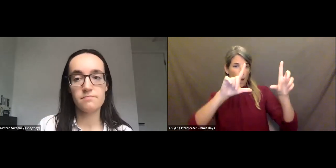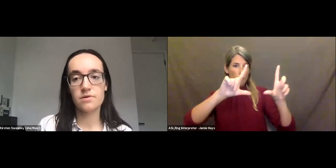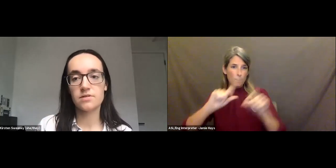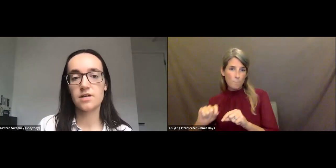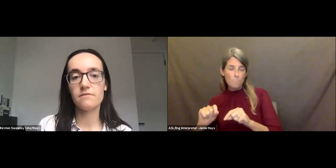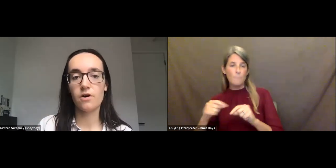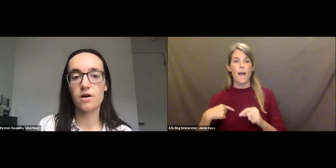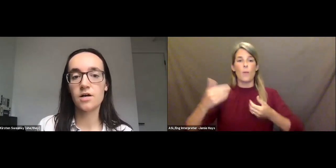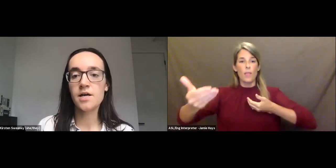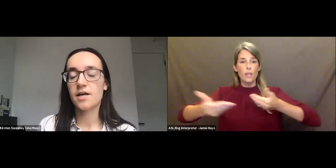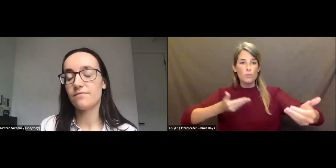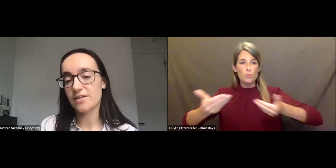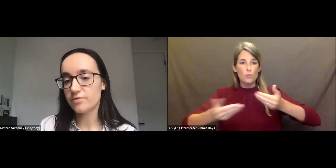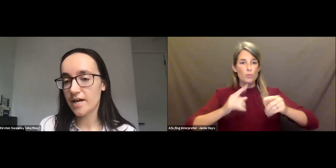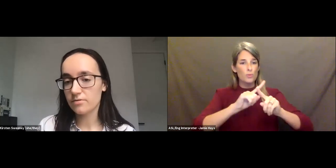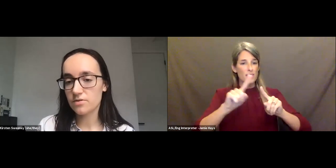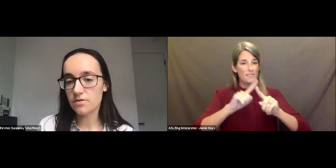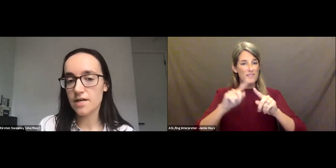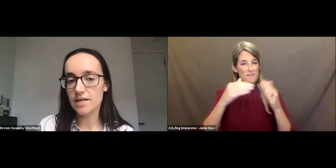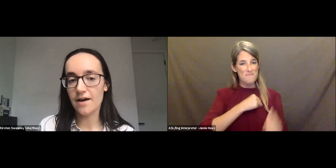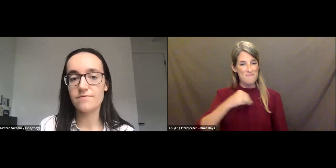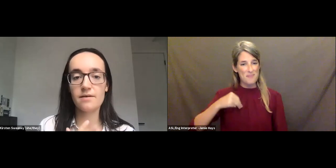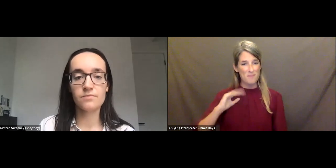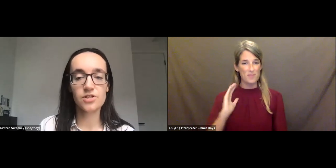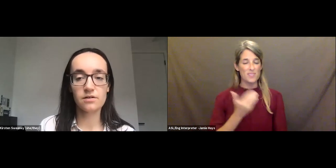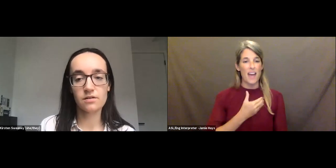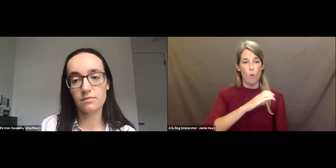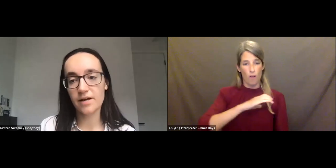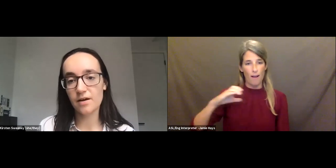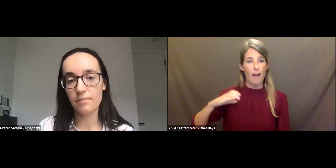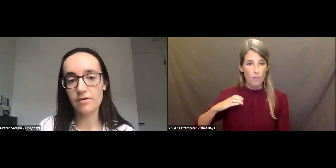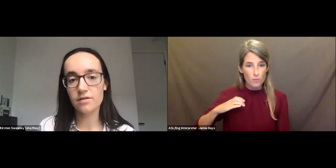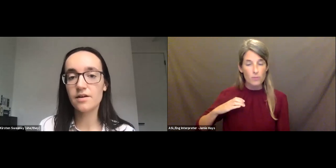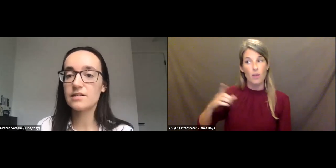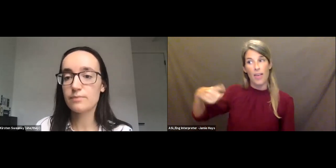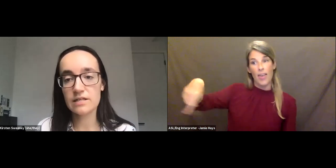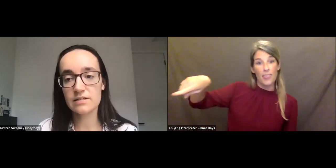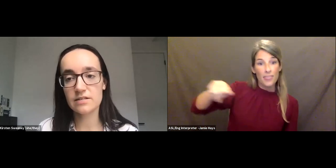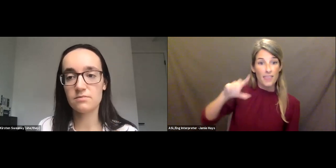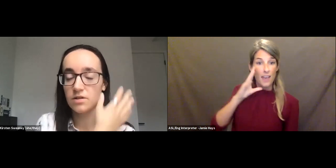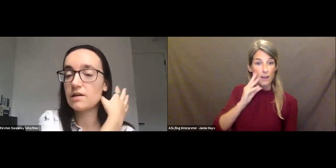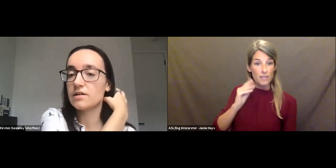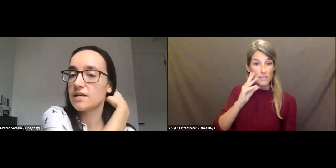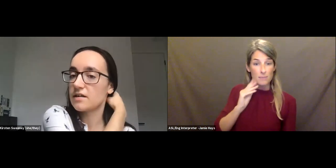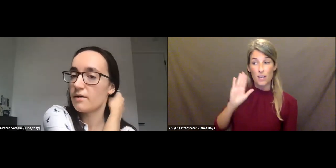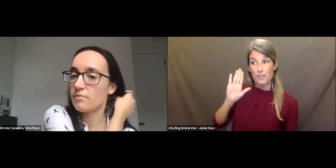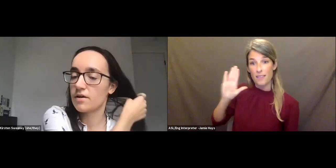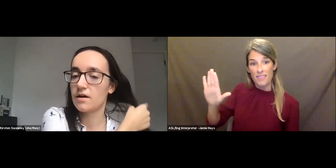members of our Advisory Council and have them share a little bit about their experiences and what they're excited about working